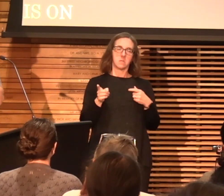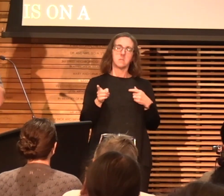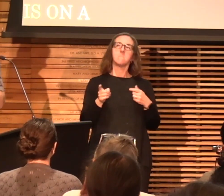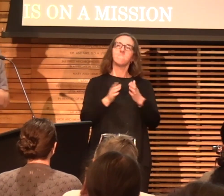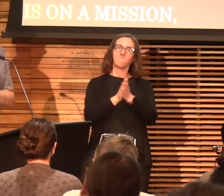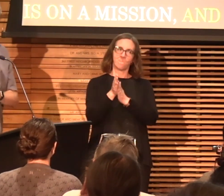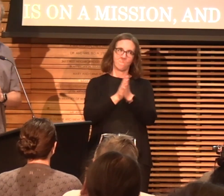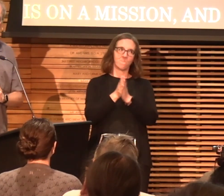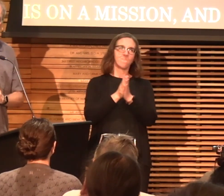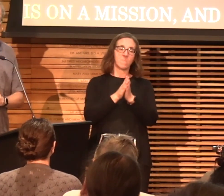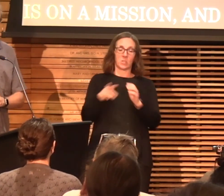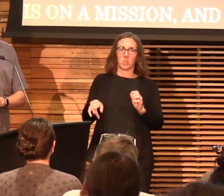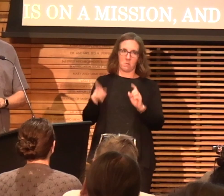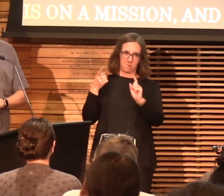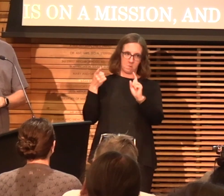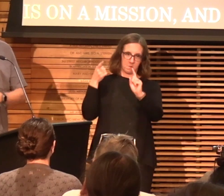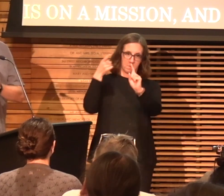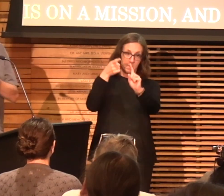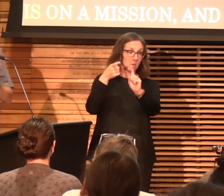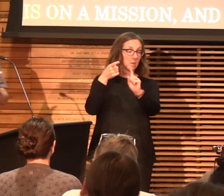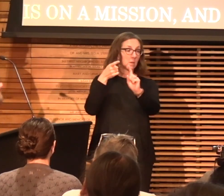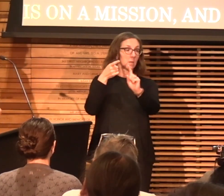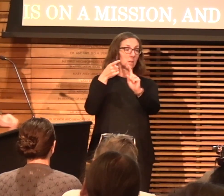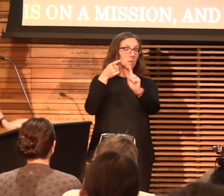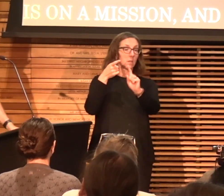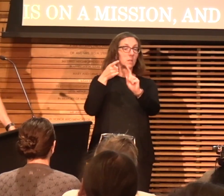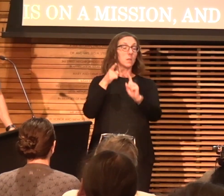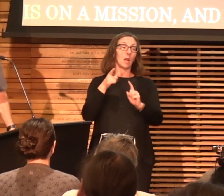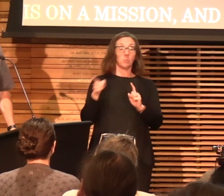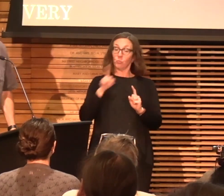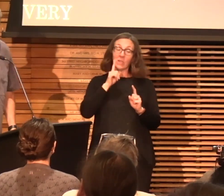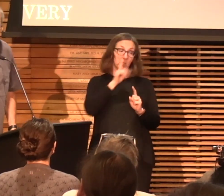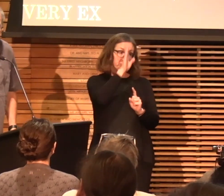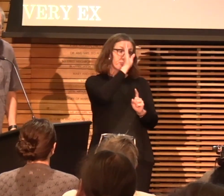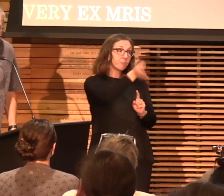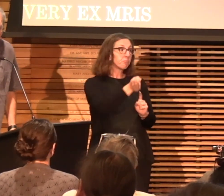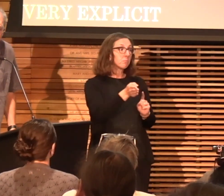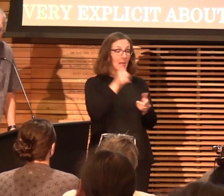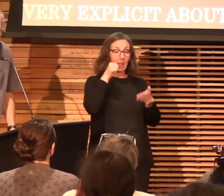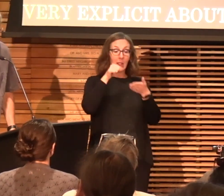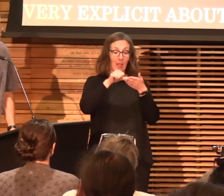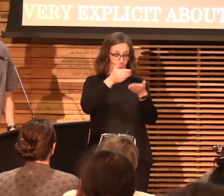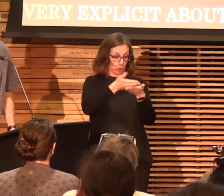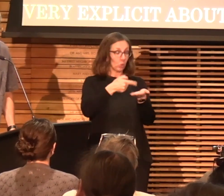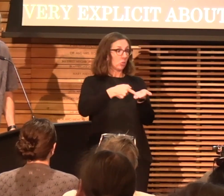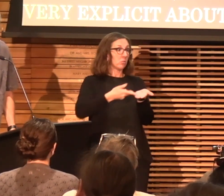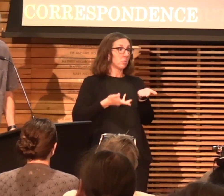And her mission is to, she's very explicit about this in letters and correspondence,